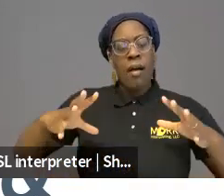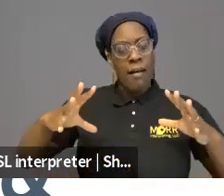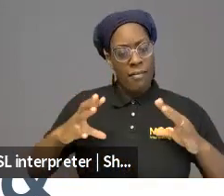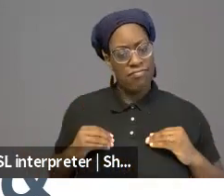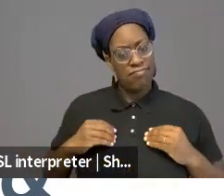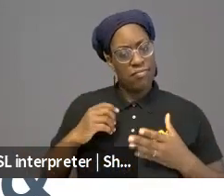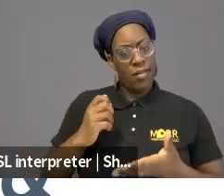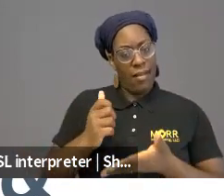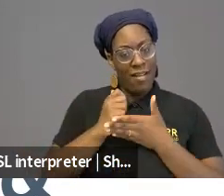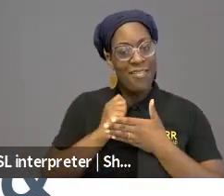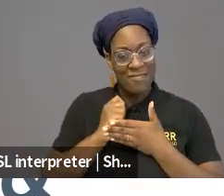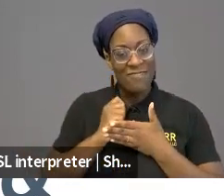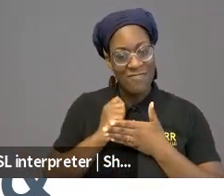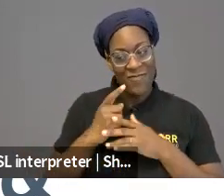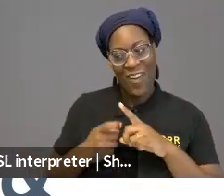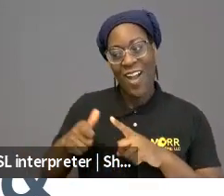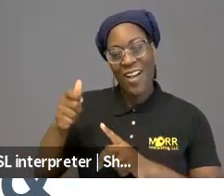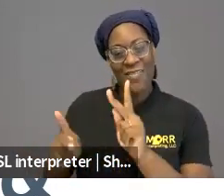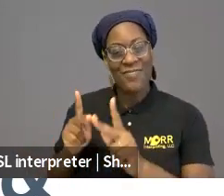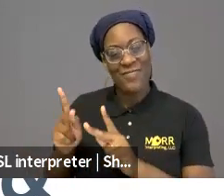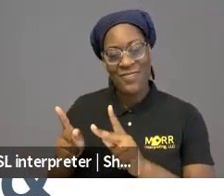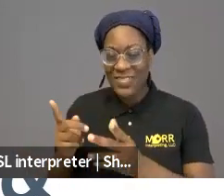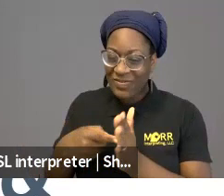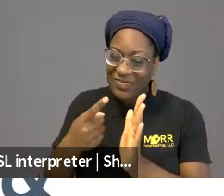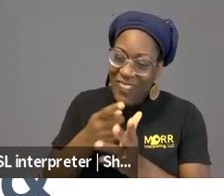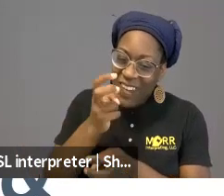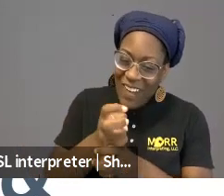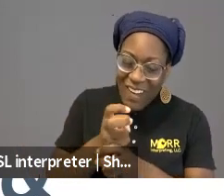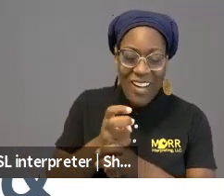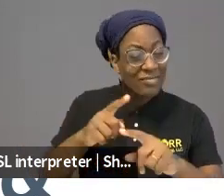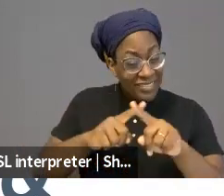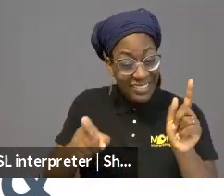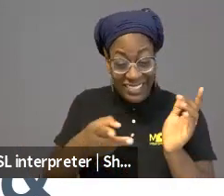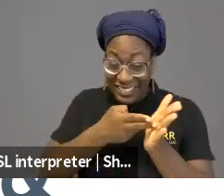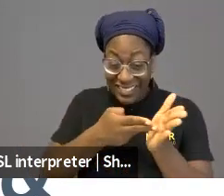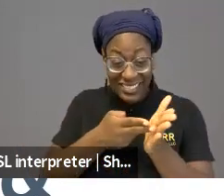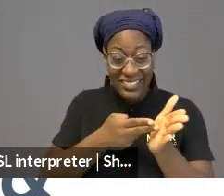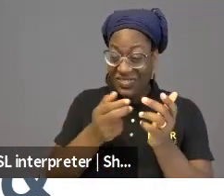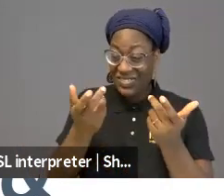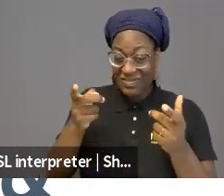but relying on each other and encouraging each other in our goals is crucial to creating that